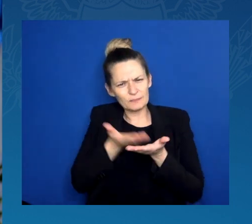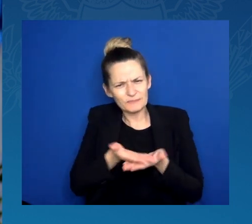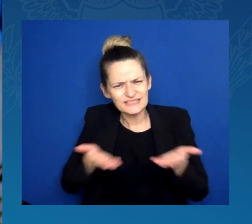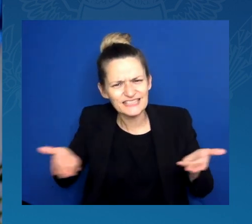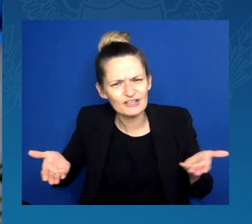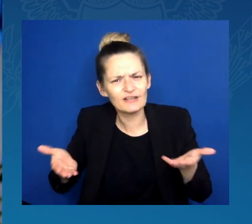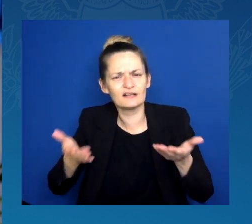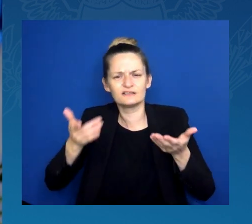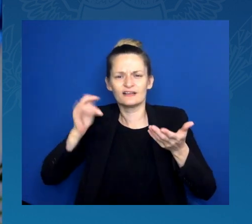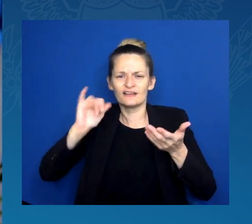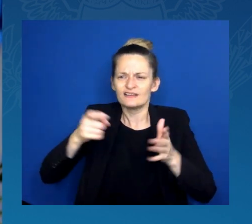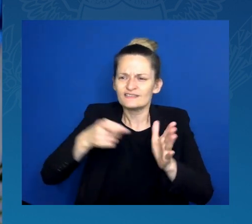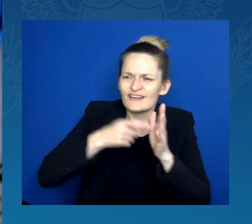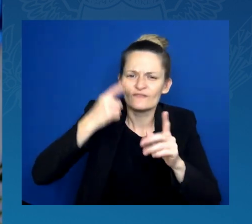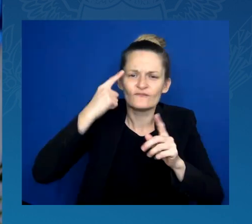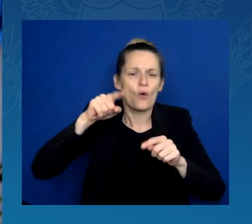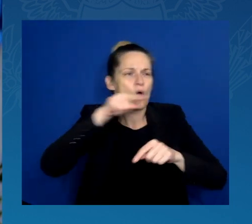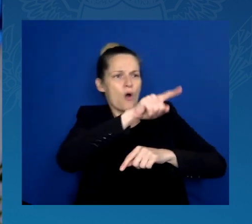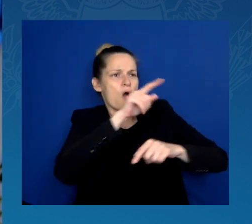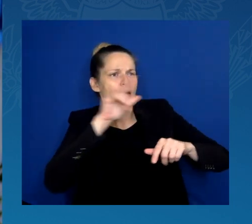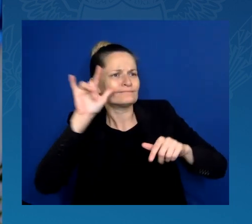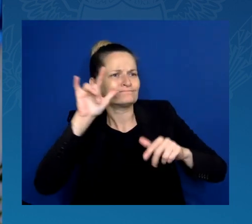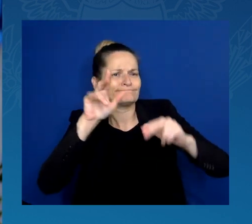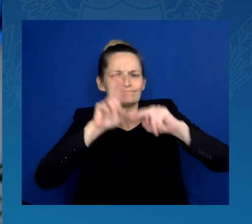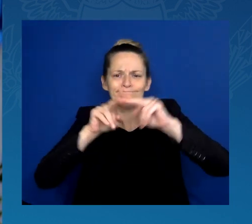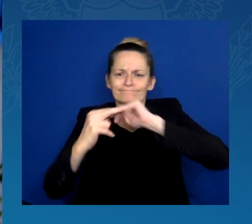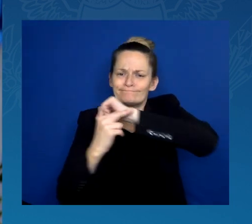One great example: the Harry Reid International Airport right here in Nevada.